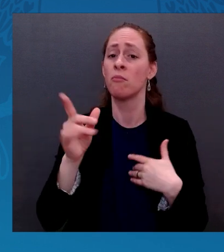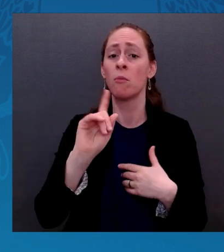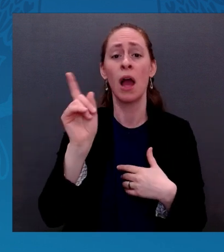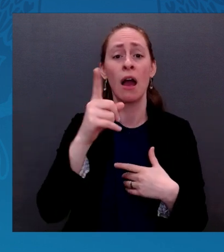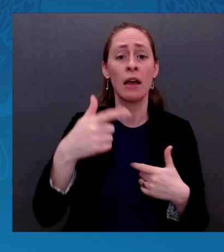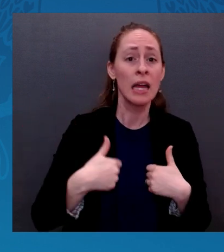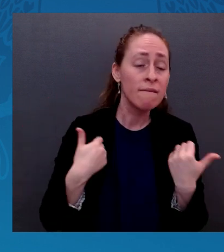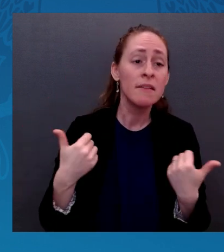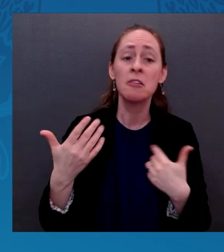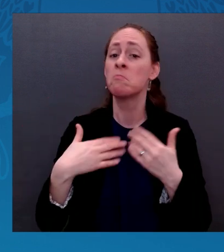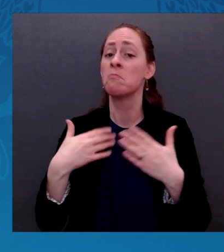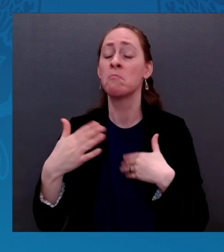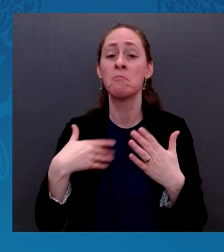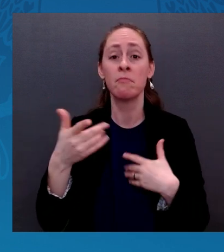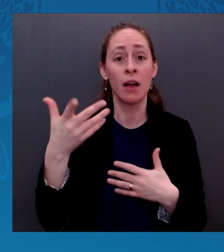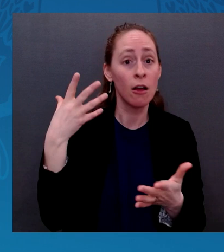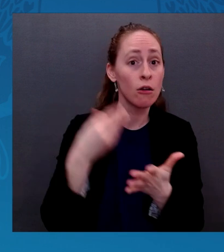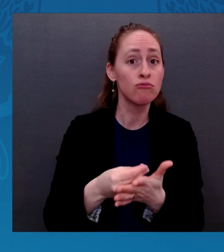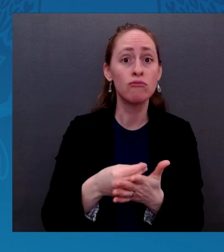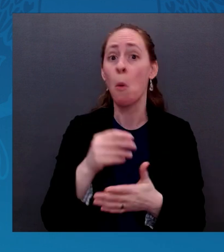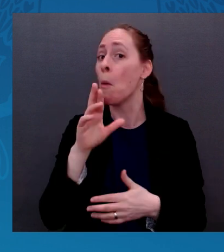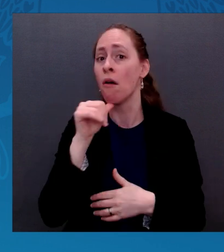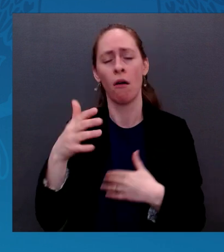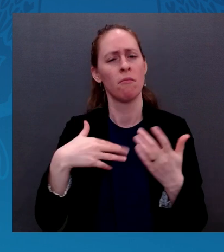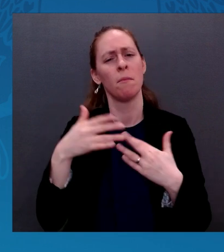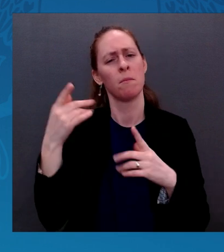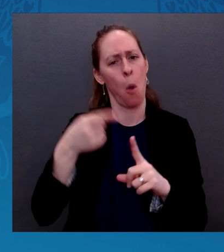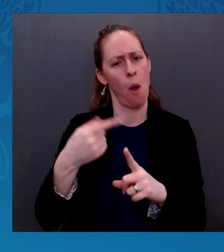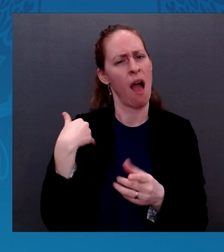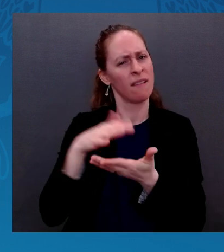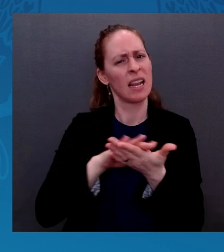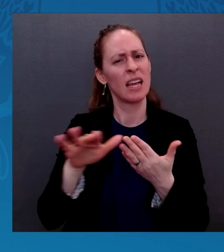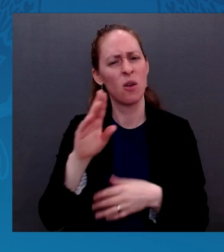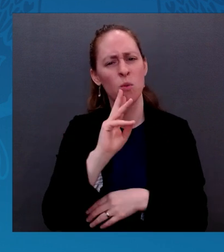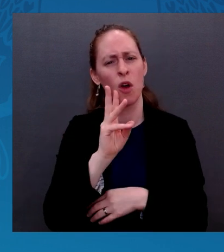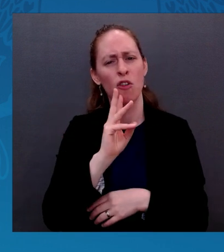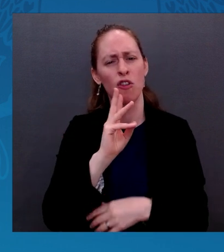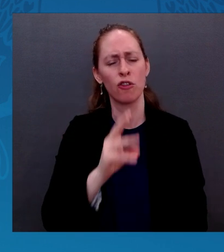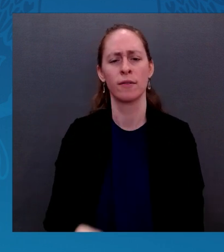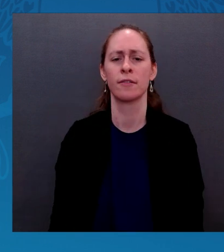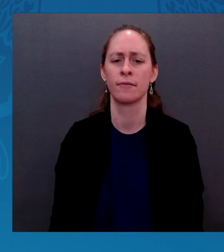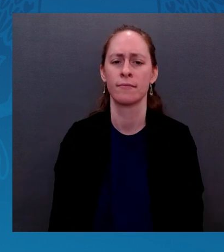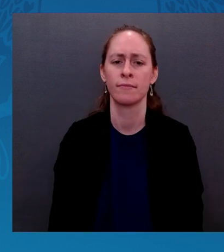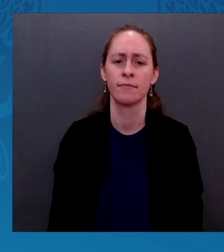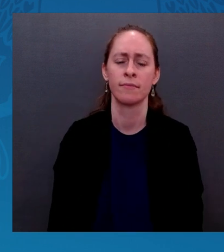A lot of the city, they're renters. And the city passed an ordinance that allows tenants